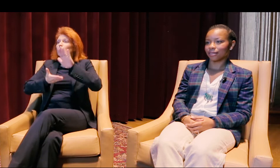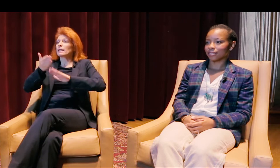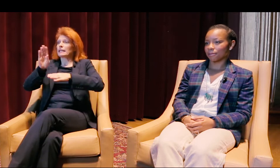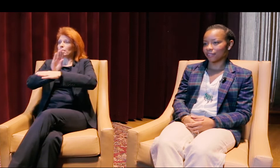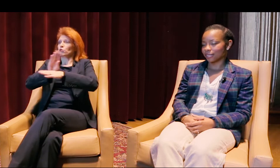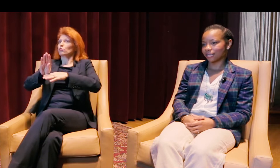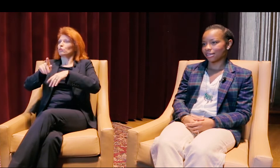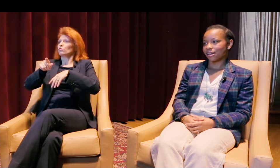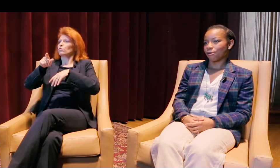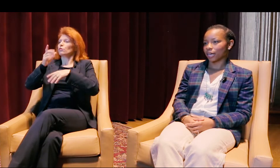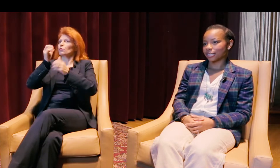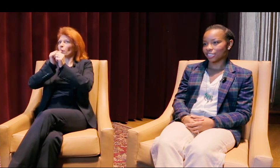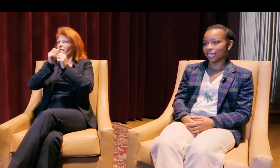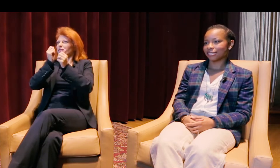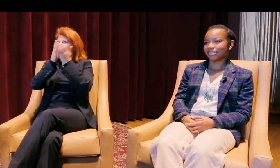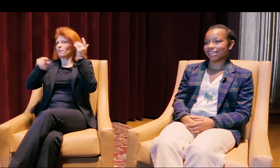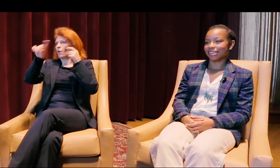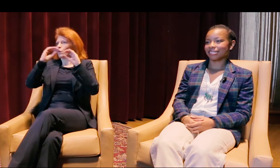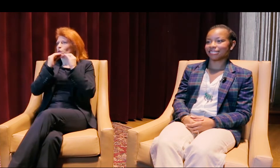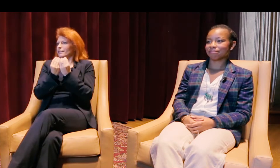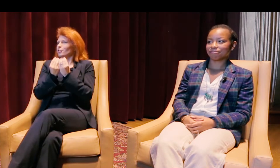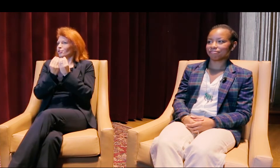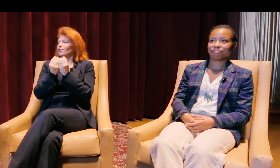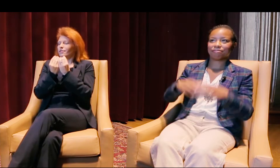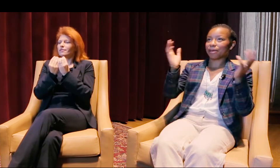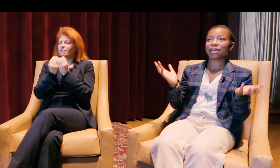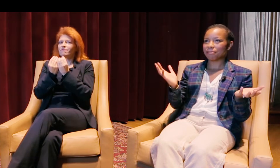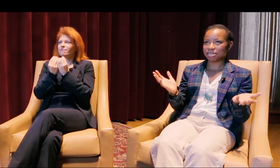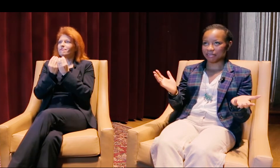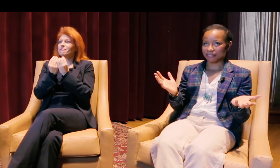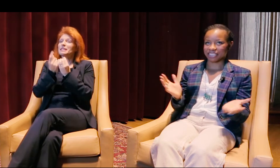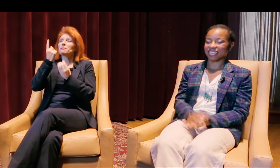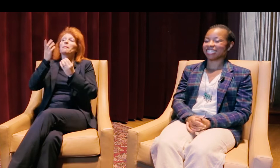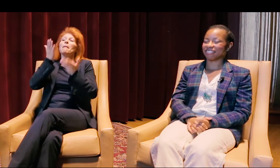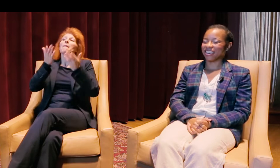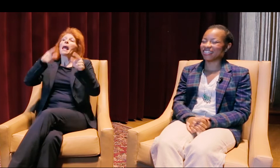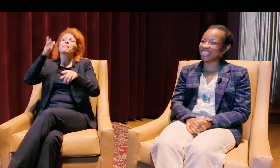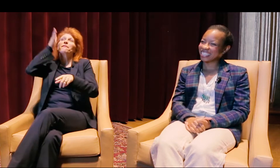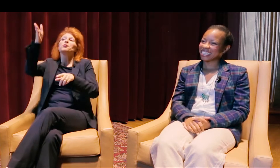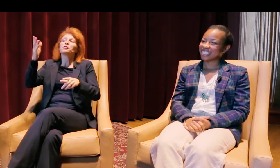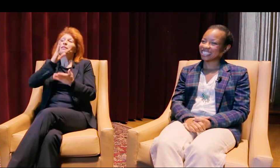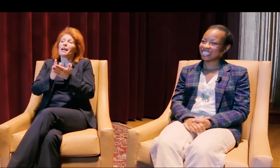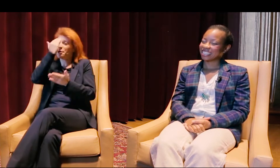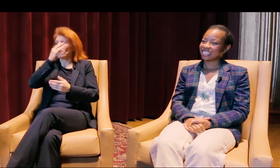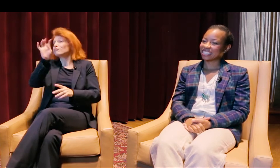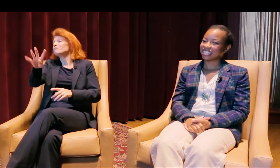with some of these organizations is something I may do in the future, you never know.